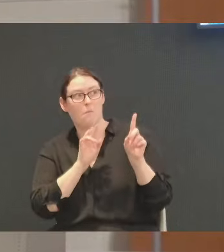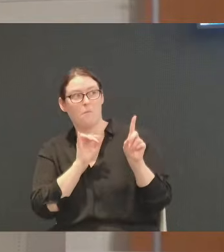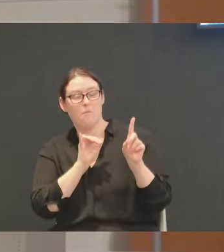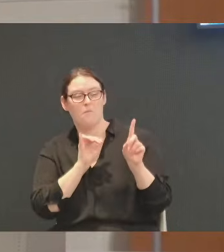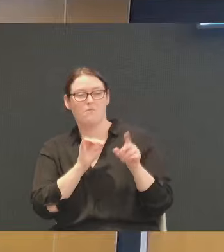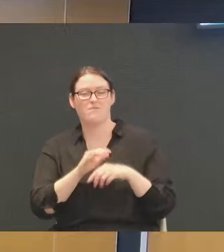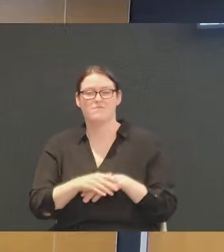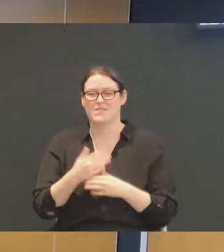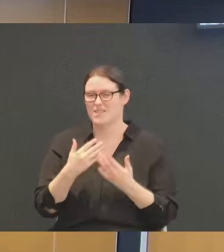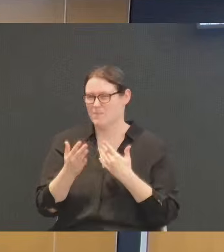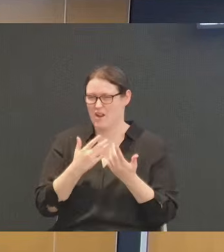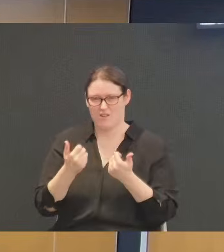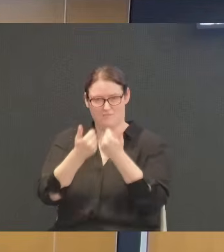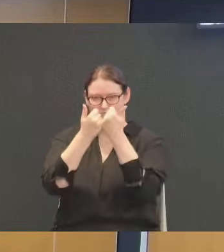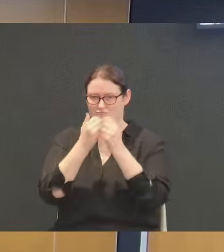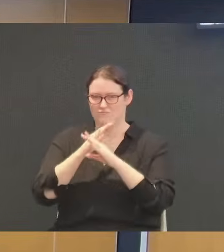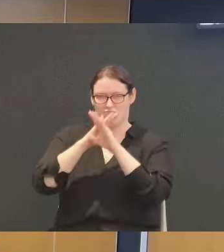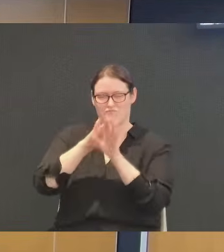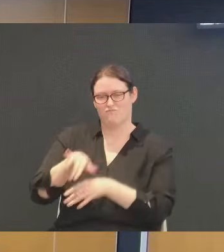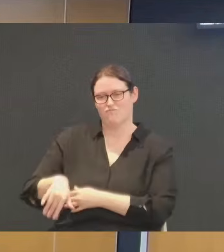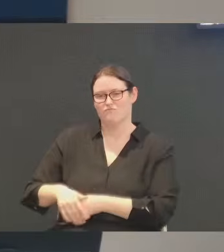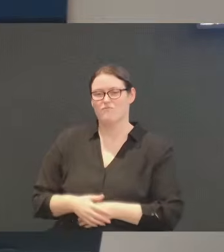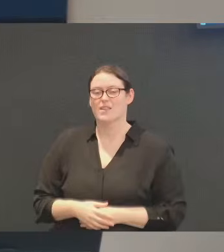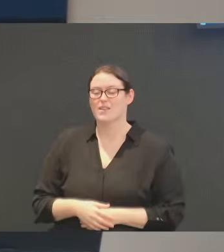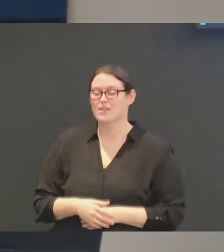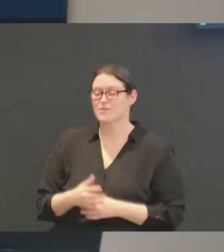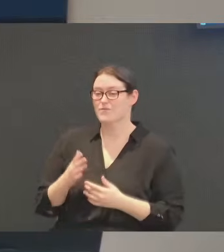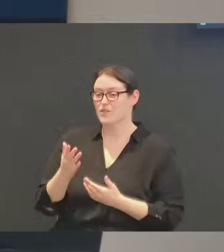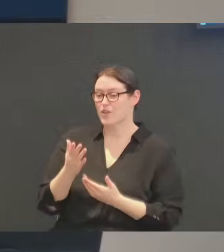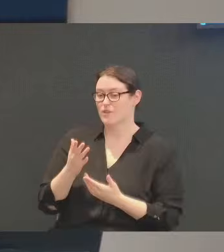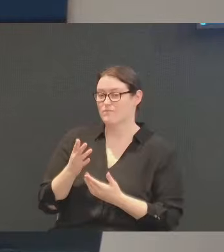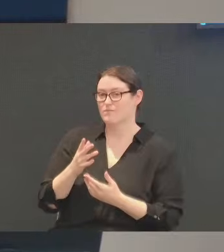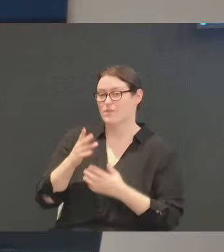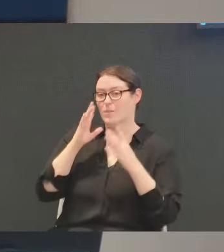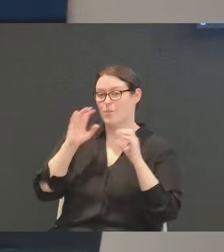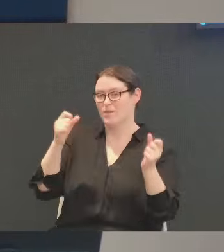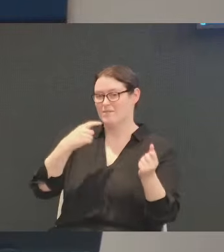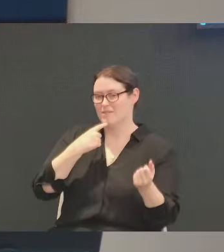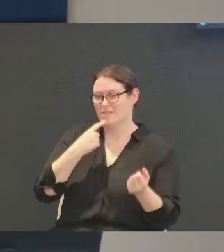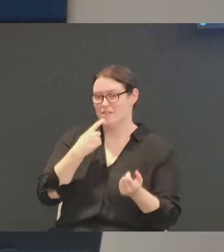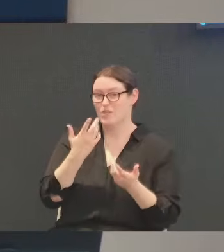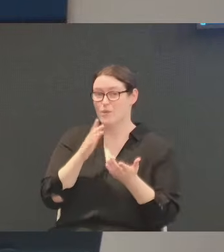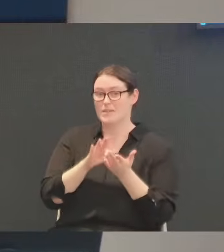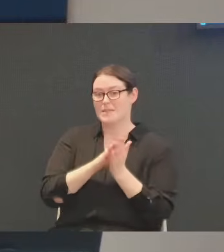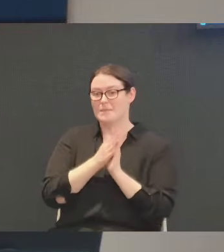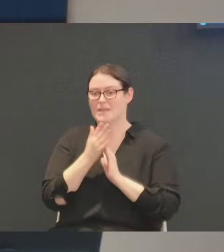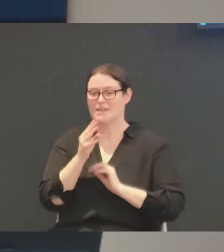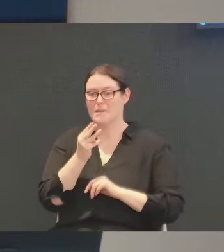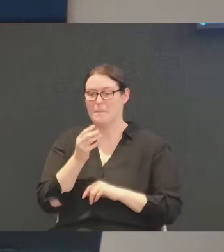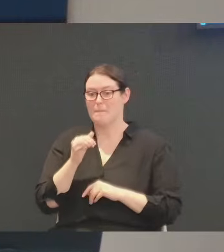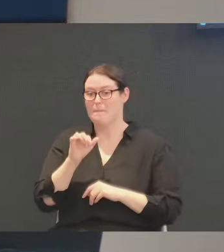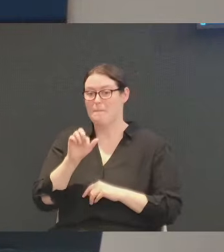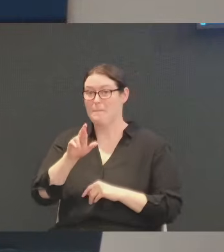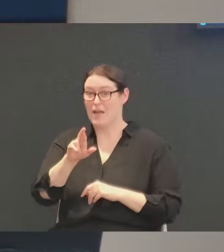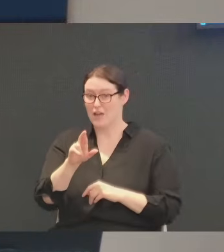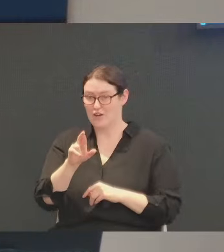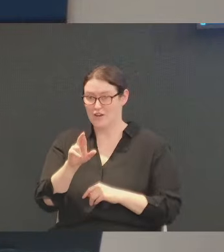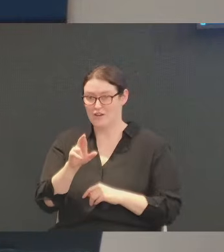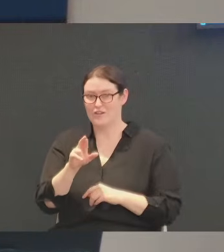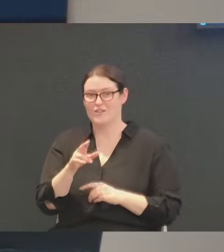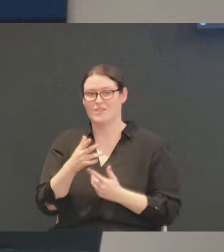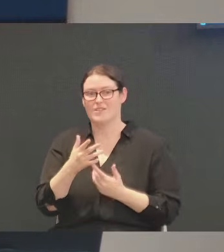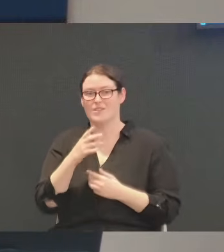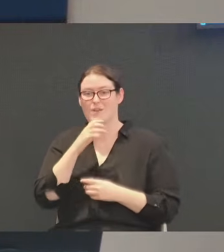And whereas with aspirations of serving as Mayor of the city of Norwood at the age of 18 and later